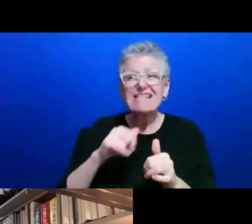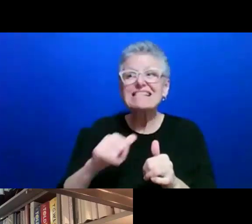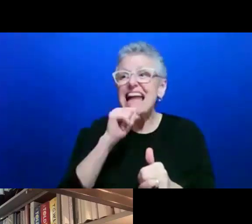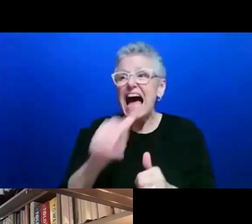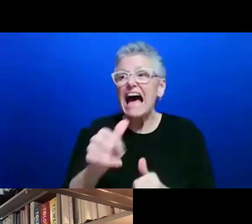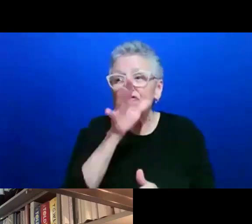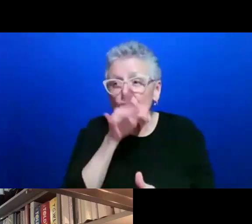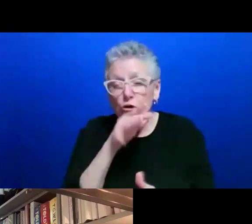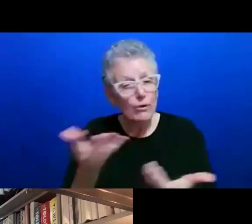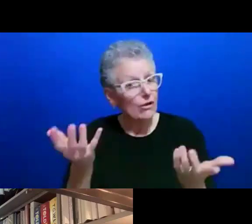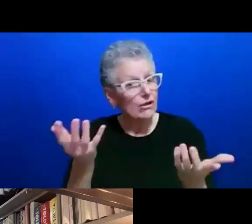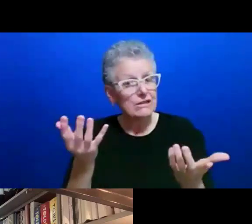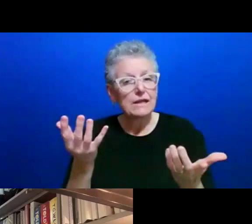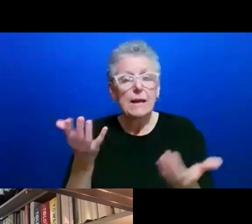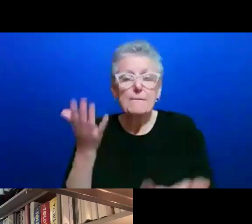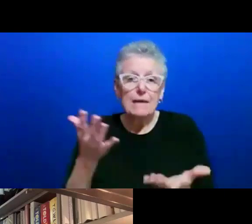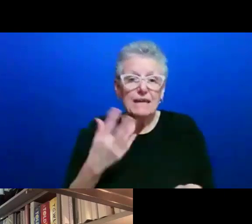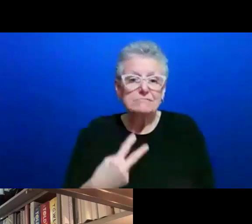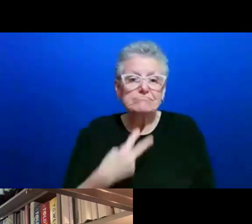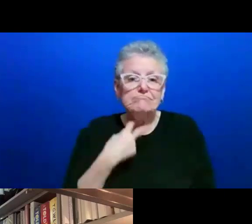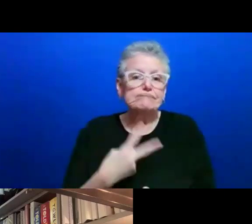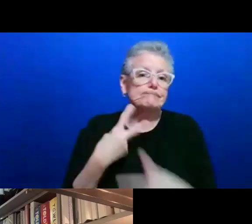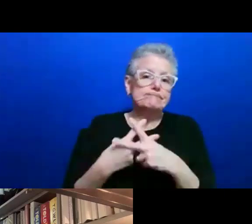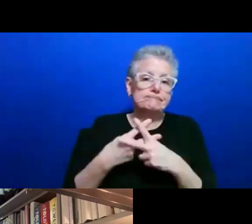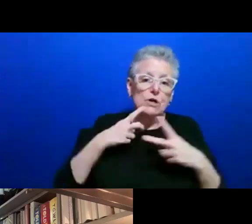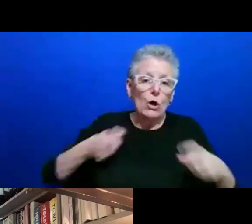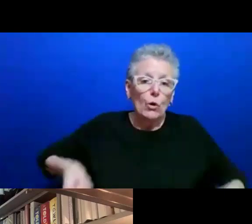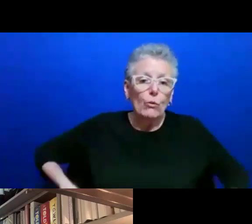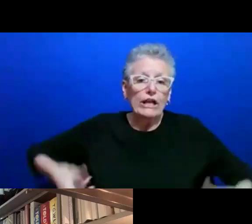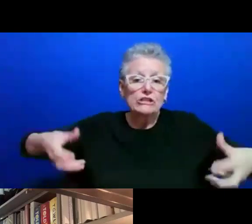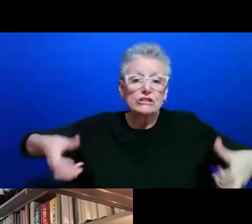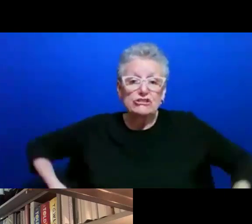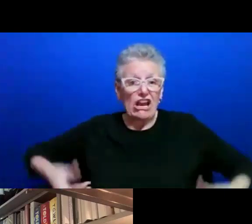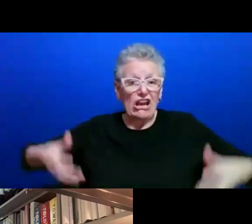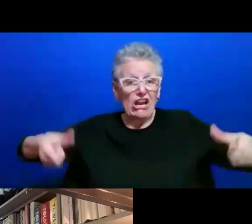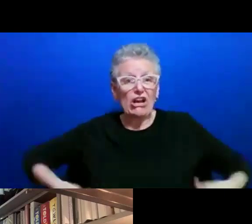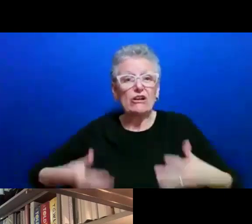wheelchair bound to be able to communicate?